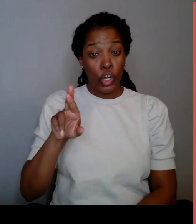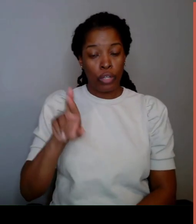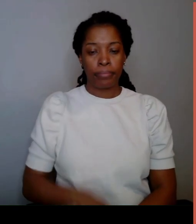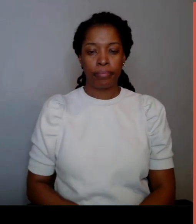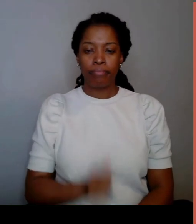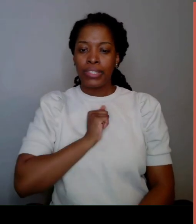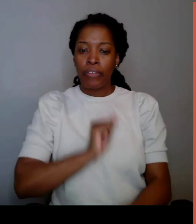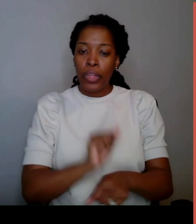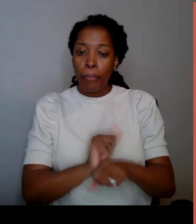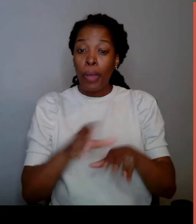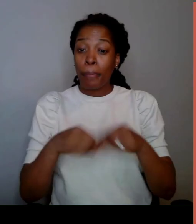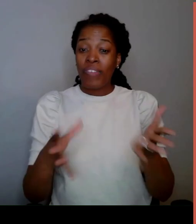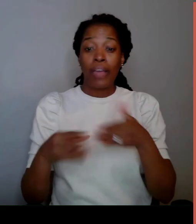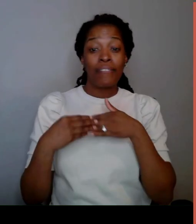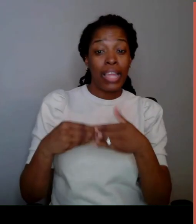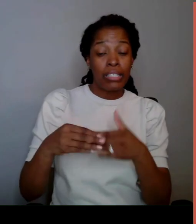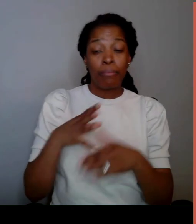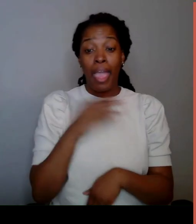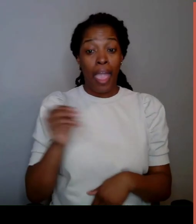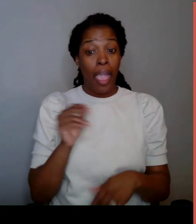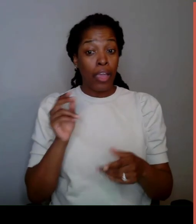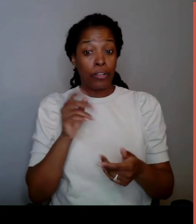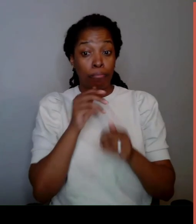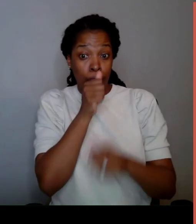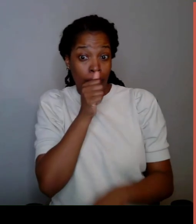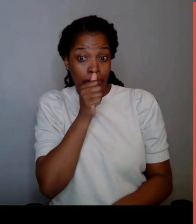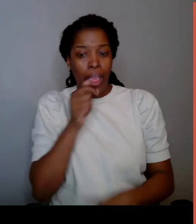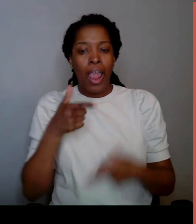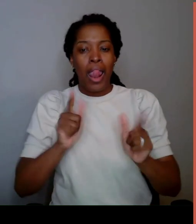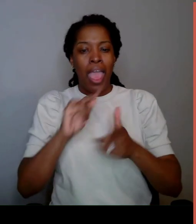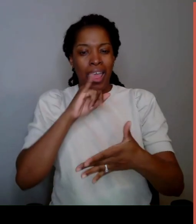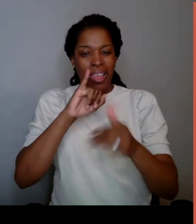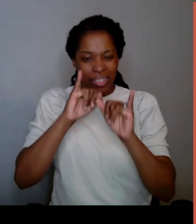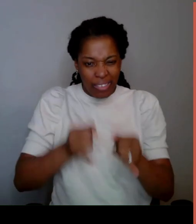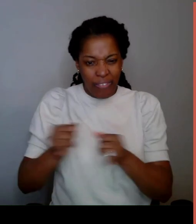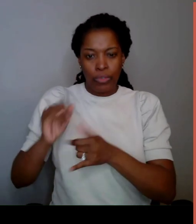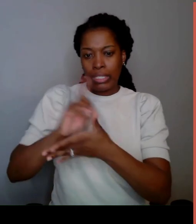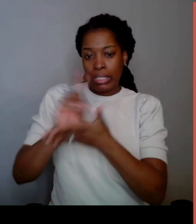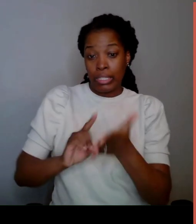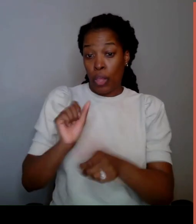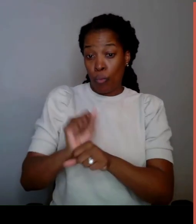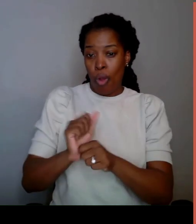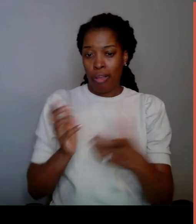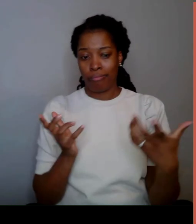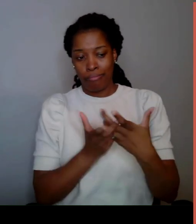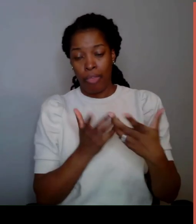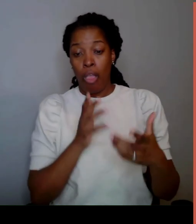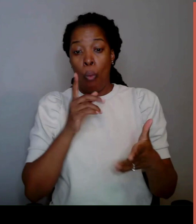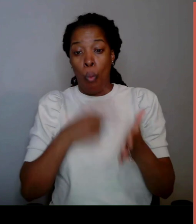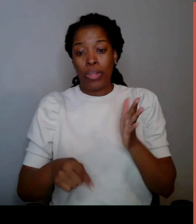allowing individuals to design work around what works best for them. Let's explore these options a little further.